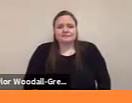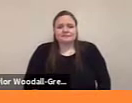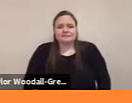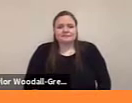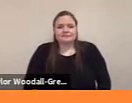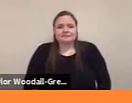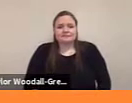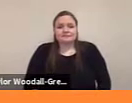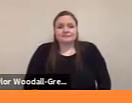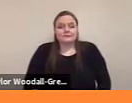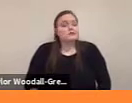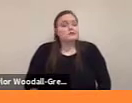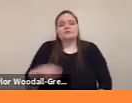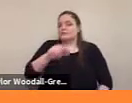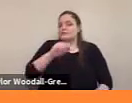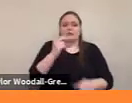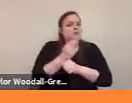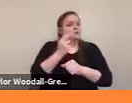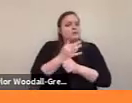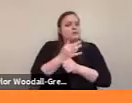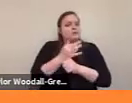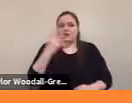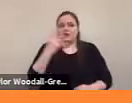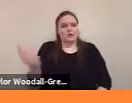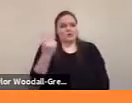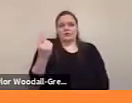Don't use color alone to convey information.